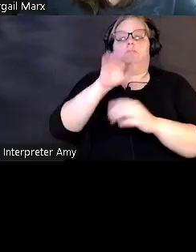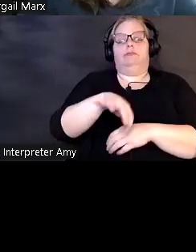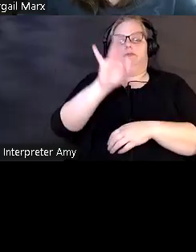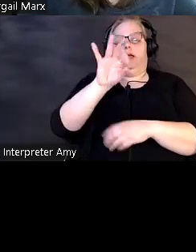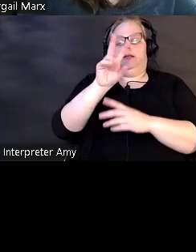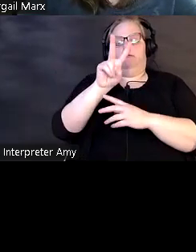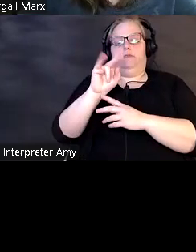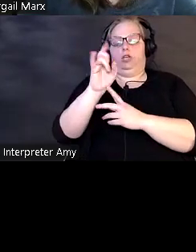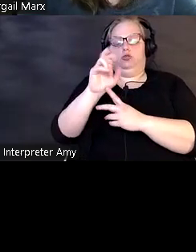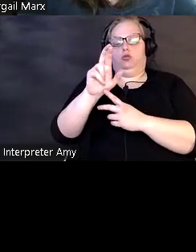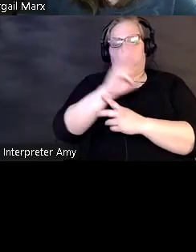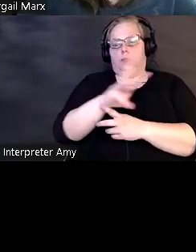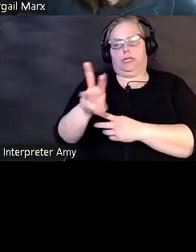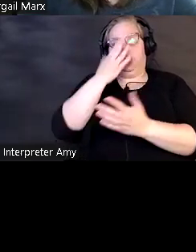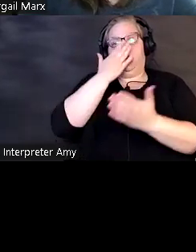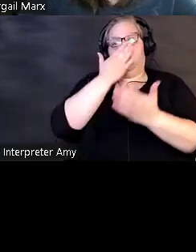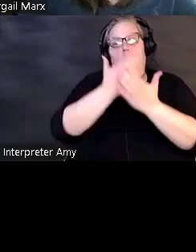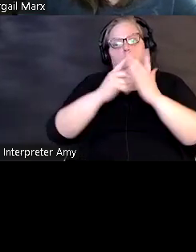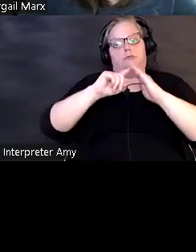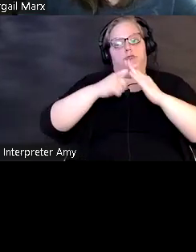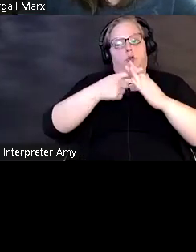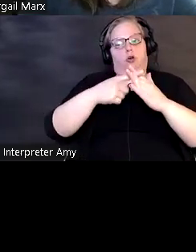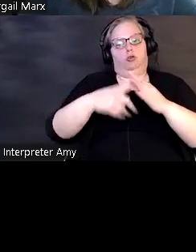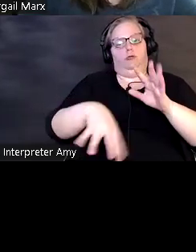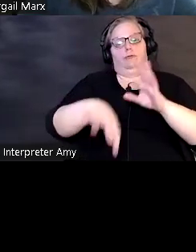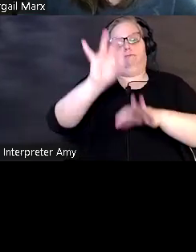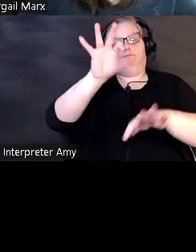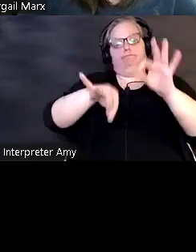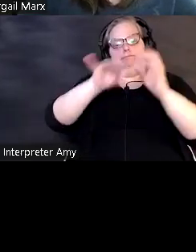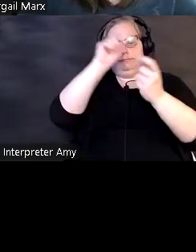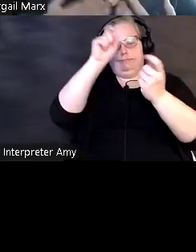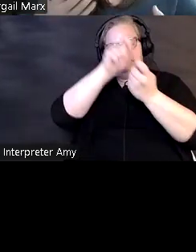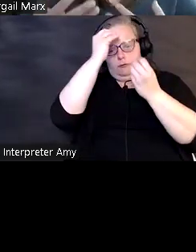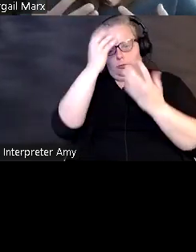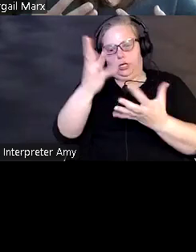good place to get some specific information about that device and also it's repeatable,